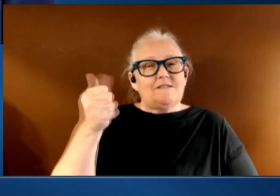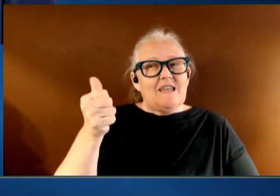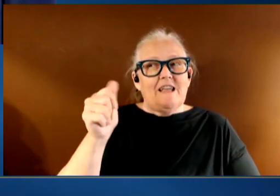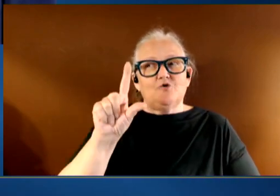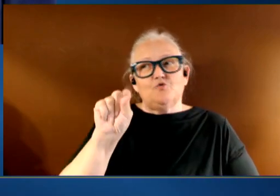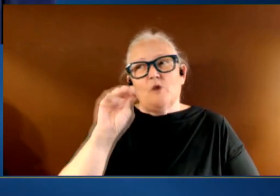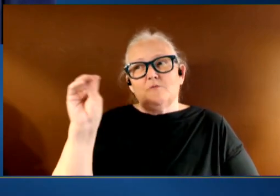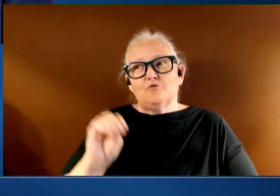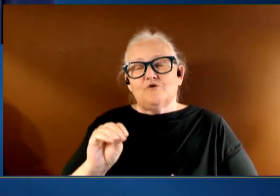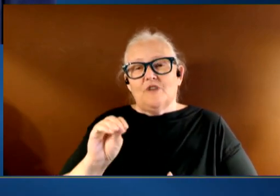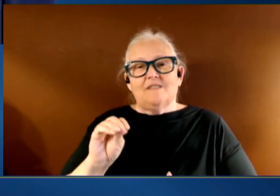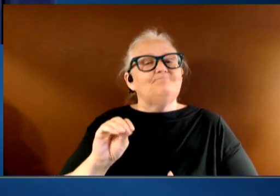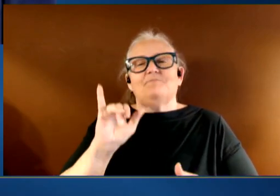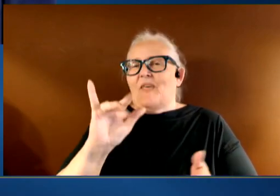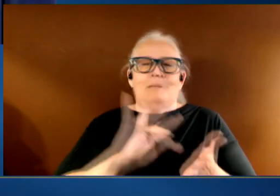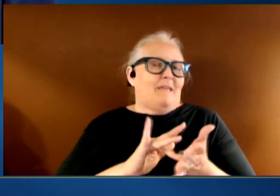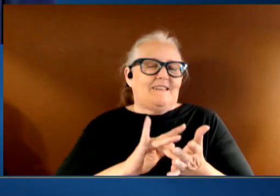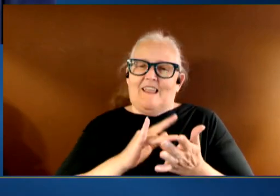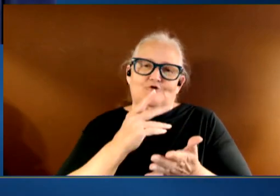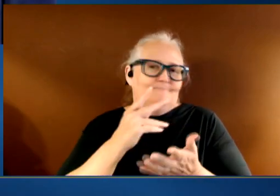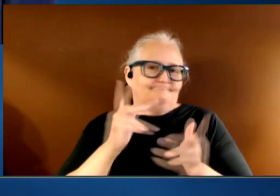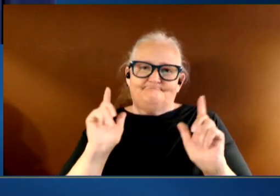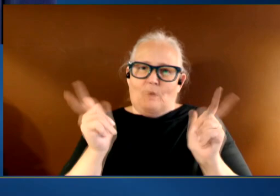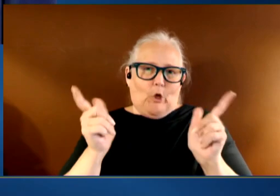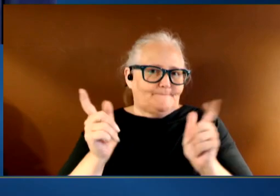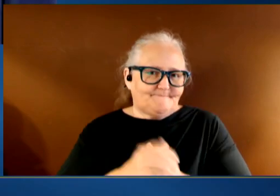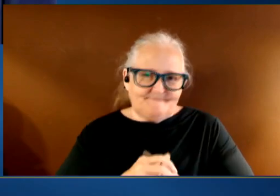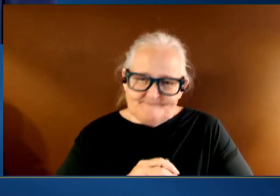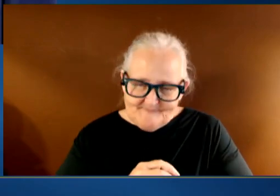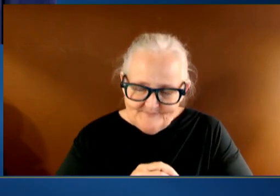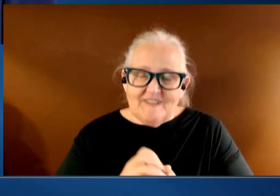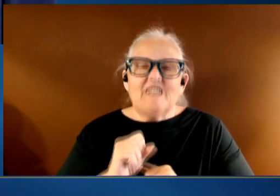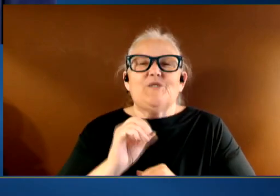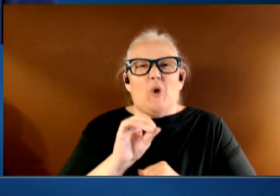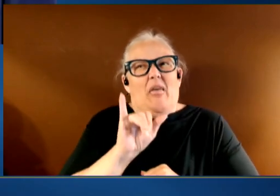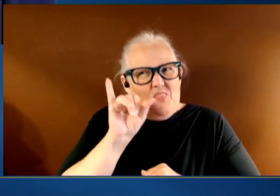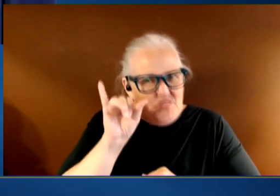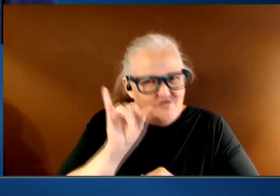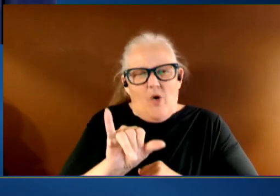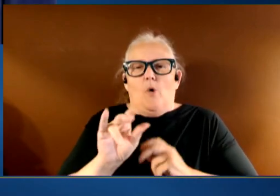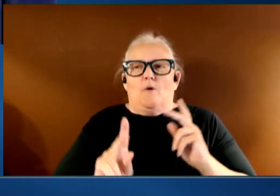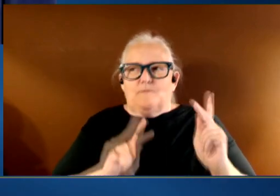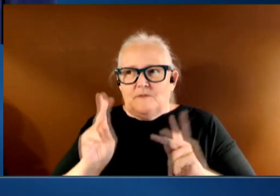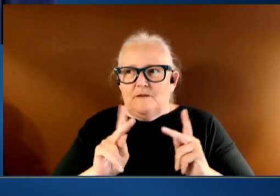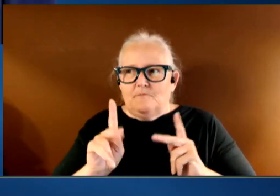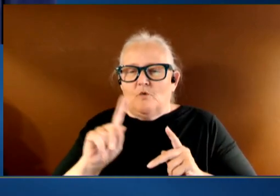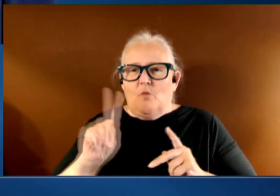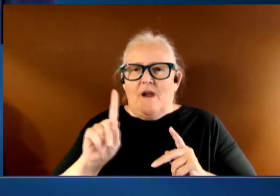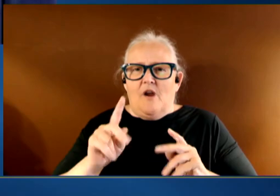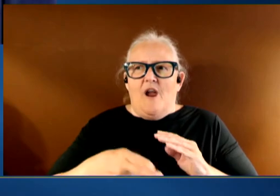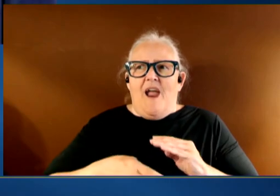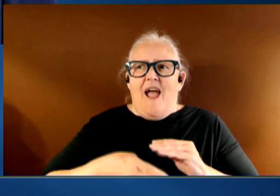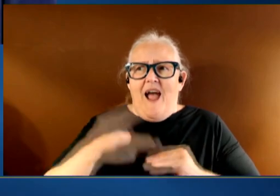does not work. So those are the populations that they have high fetal hemoglobins, but they still